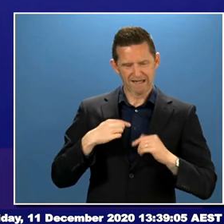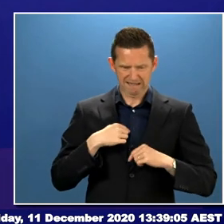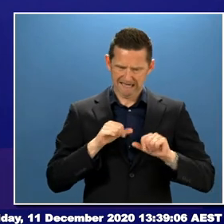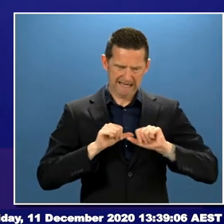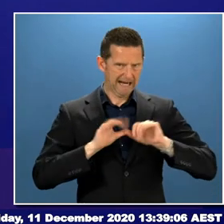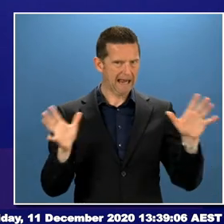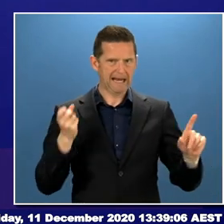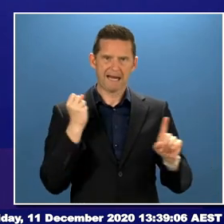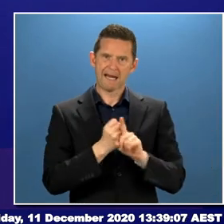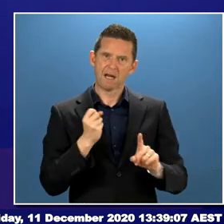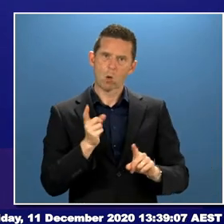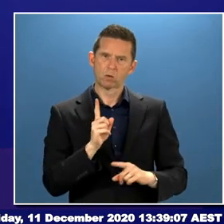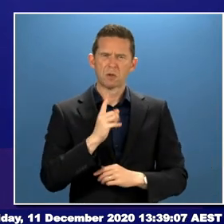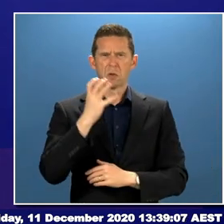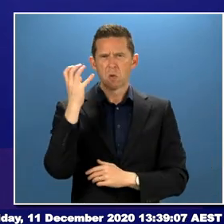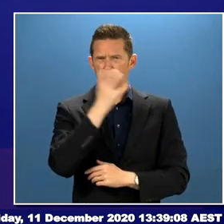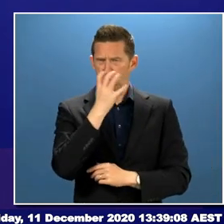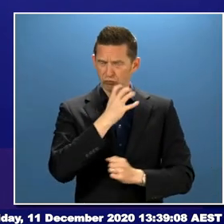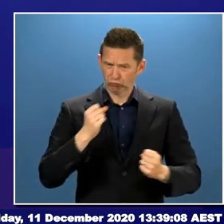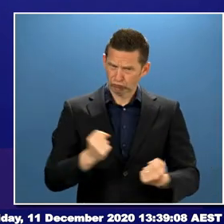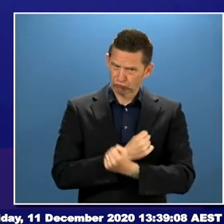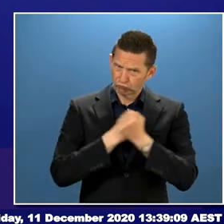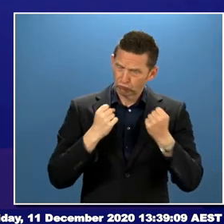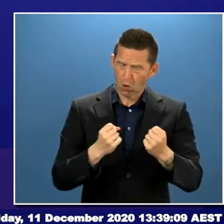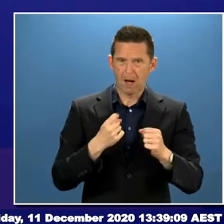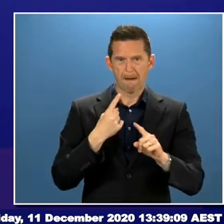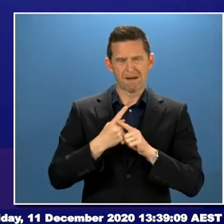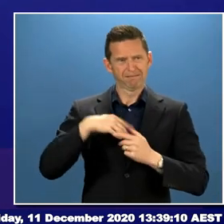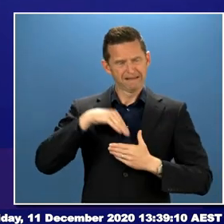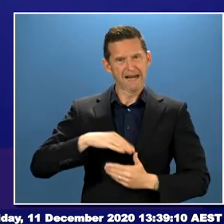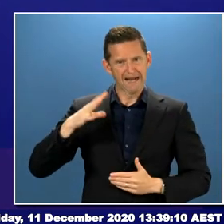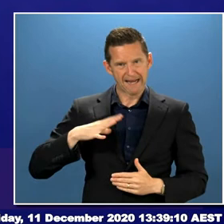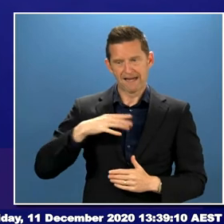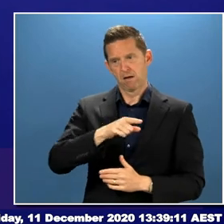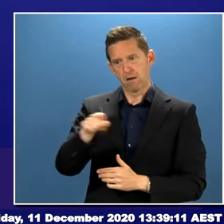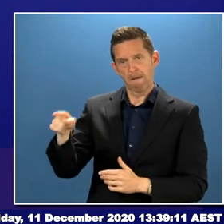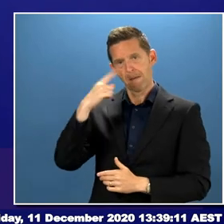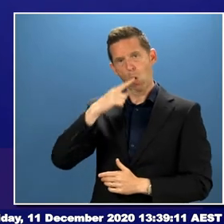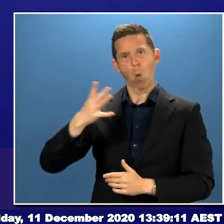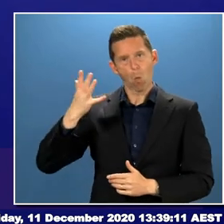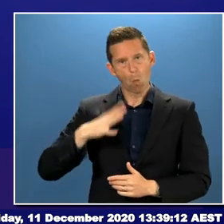extremely strong, even passionate desire, to obtain work and to flourish